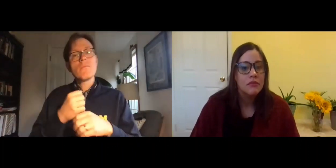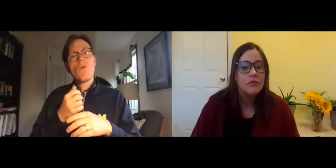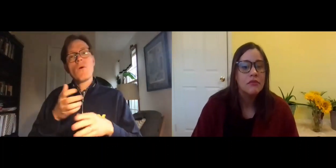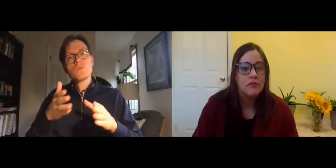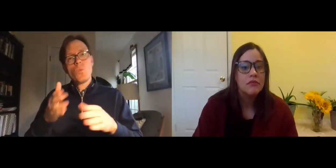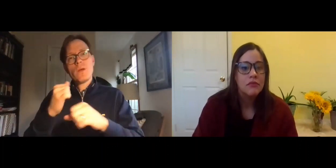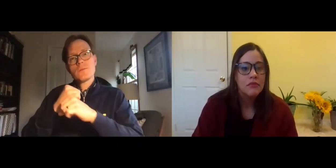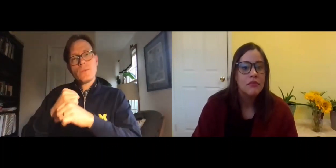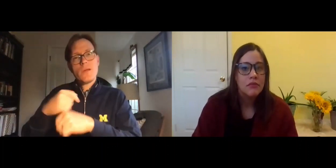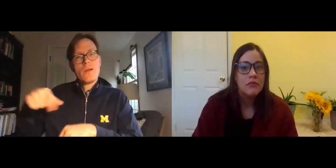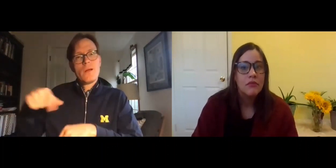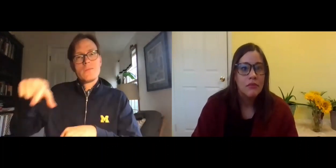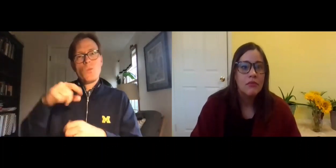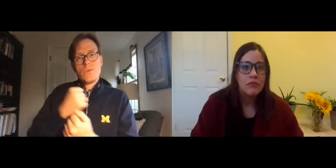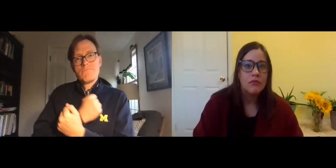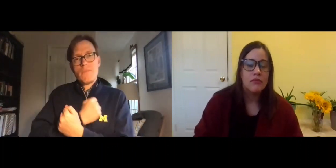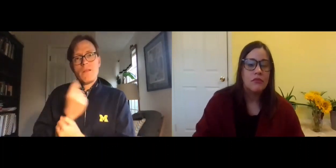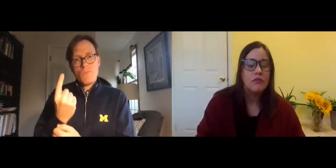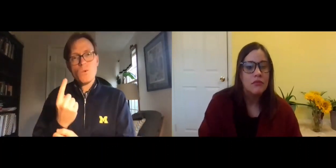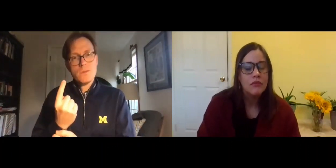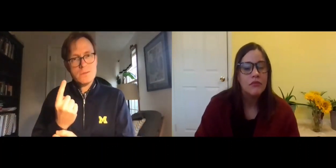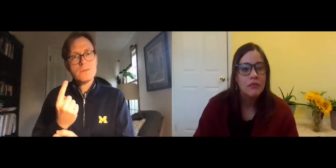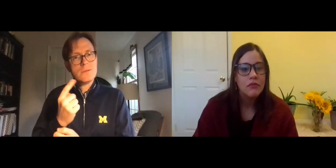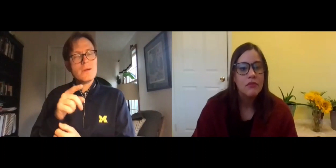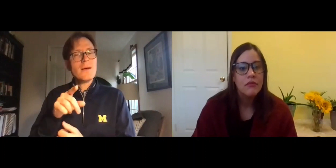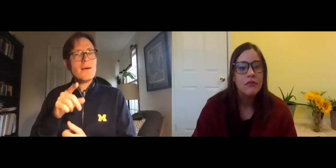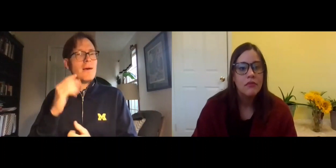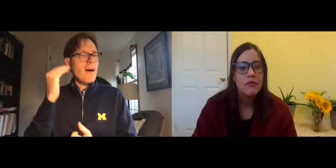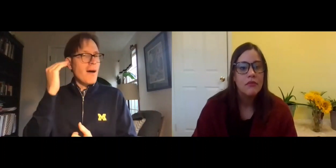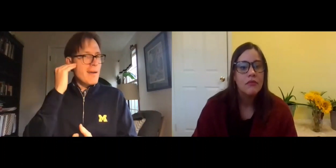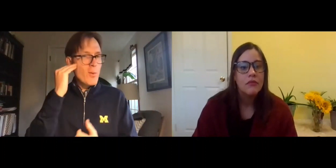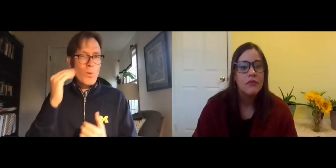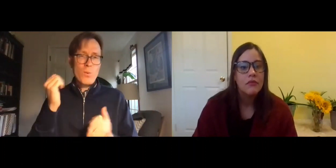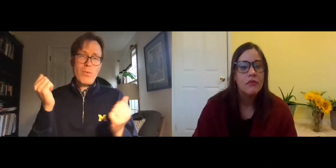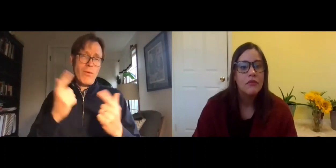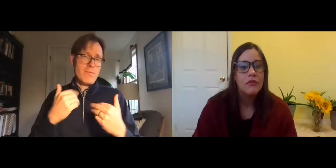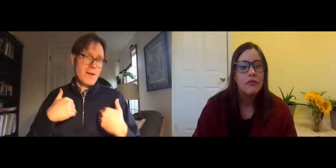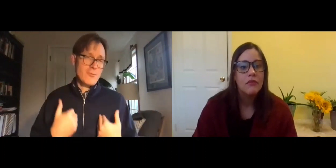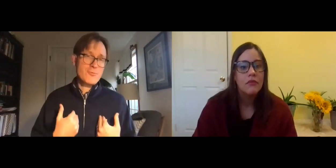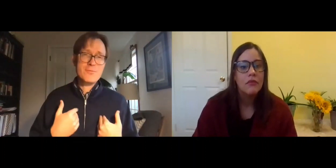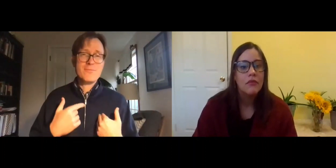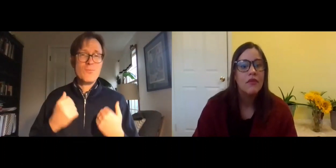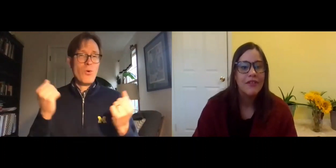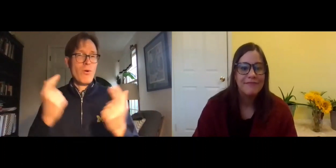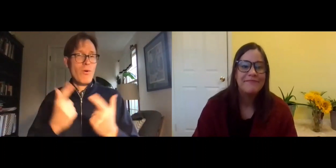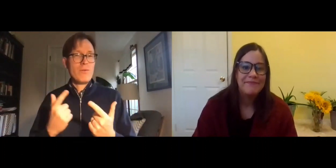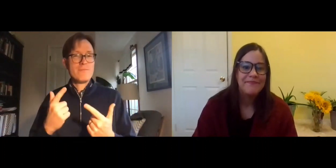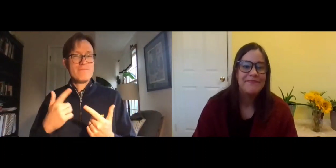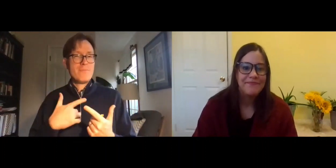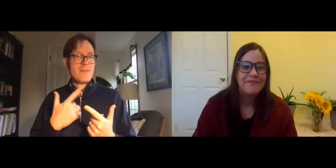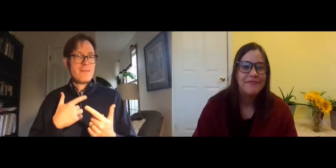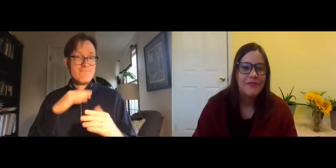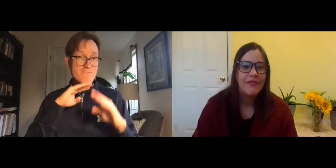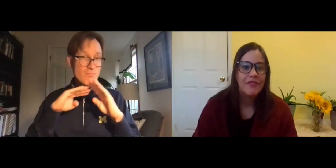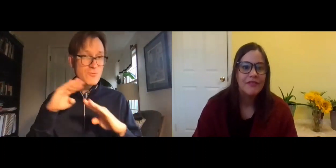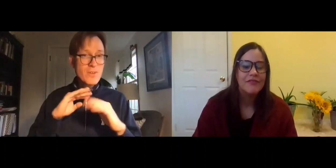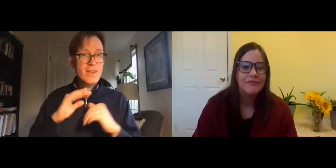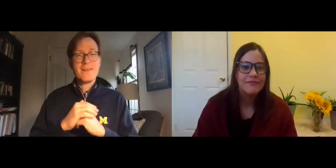that you can protect yourself and ways that you can protect your loved ones. I know we're all tired.